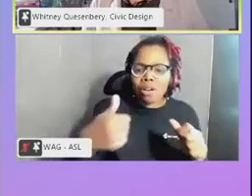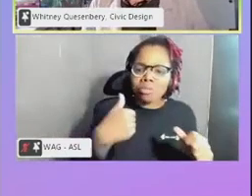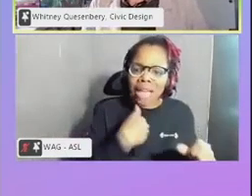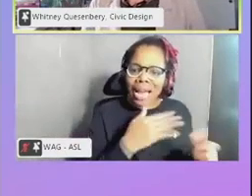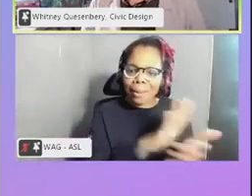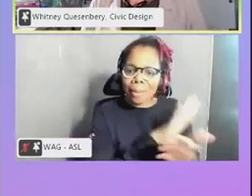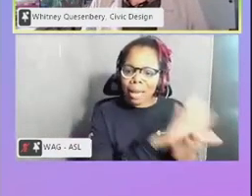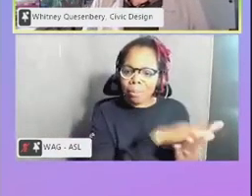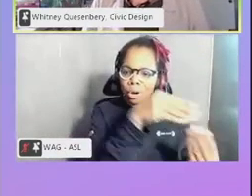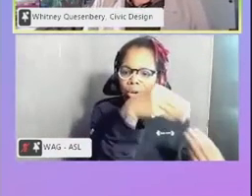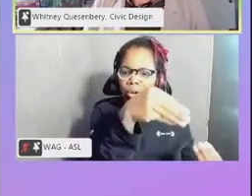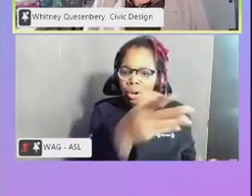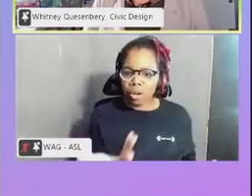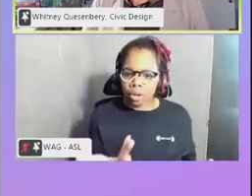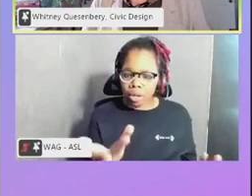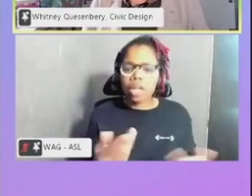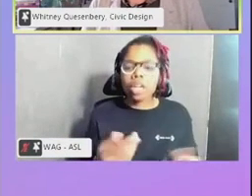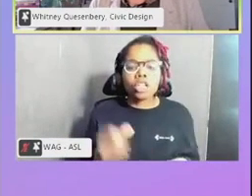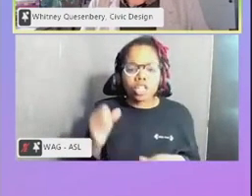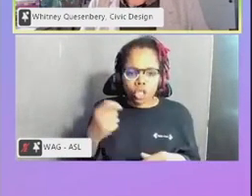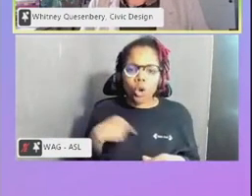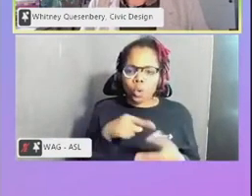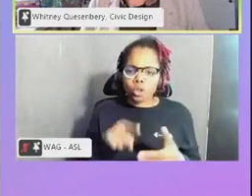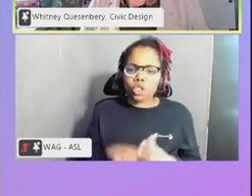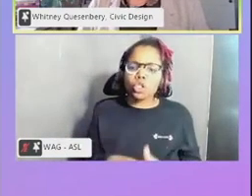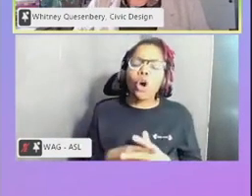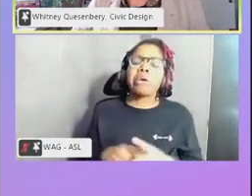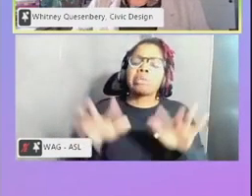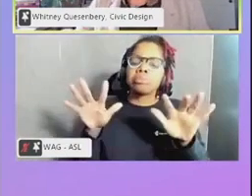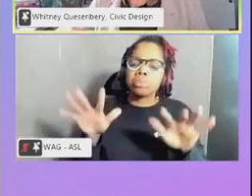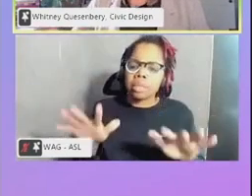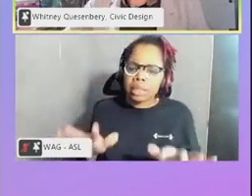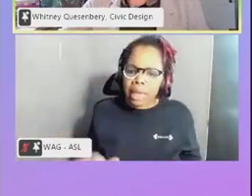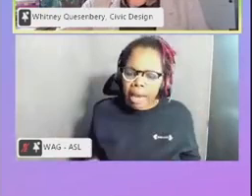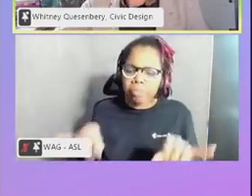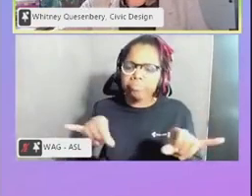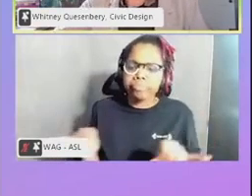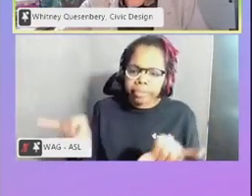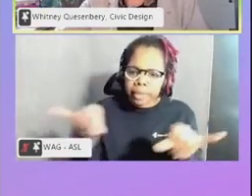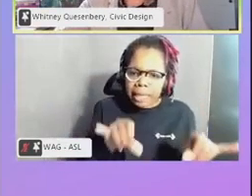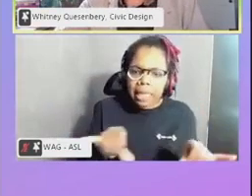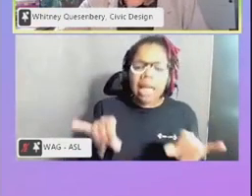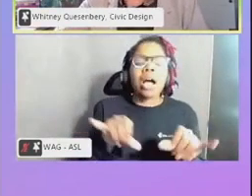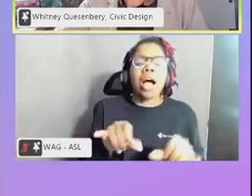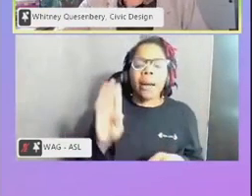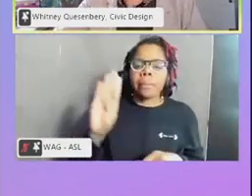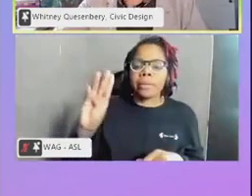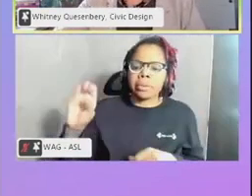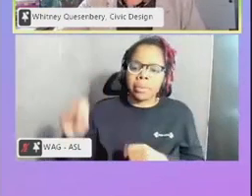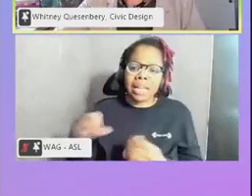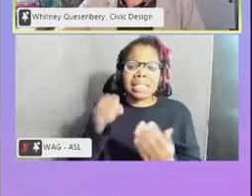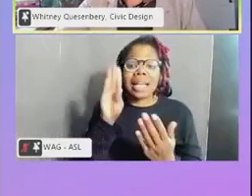direct recording machine, it wasn't electronically vote, recorded where everyone else had a paper ballot that could